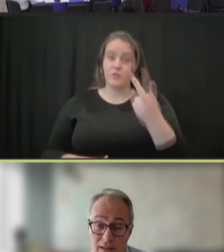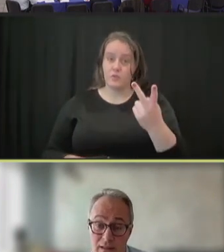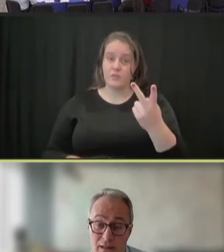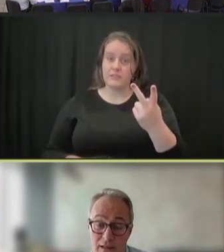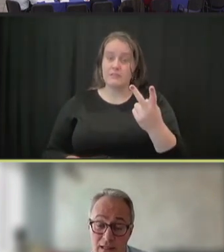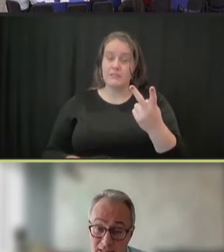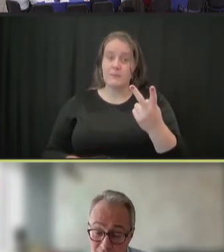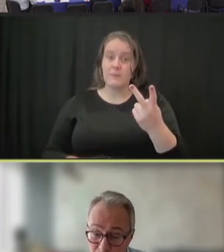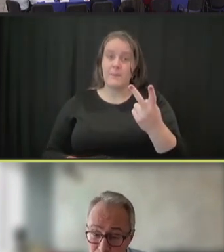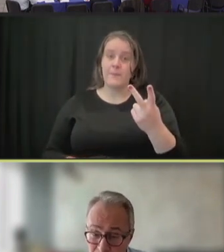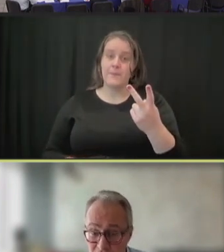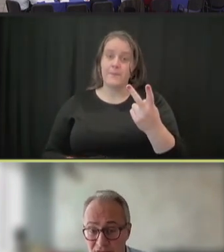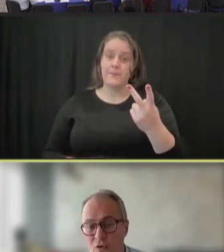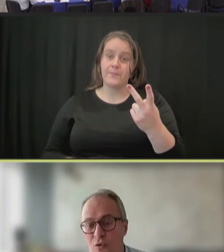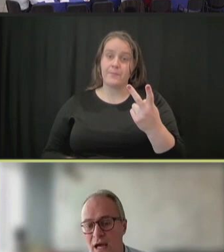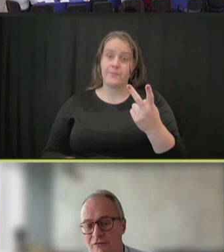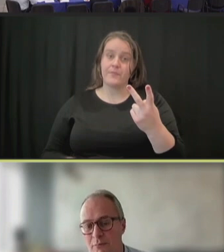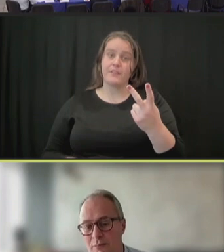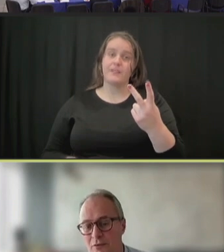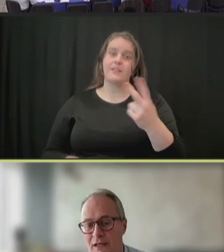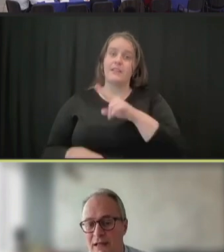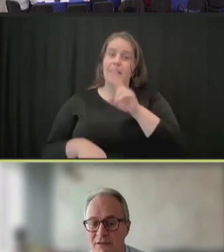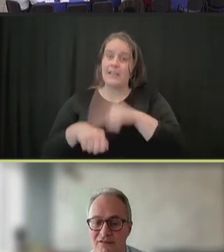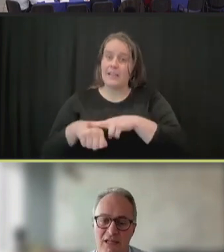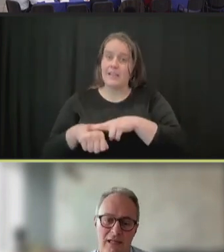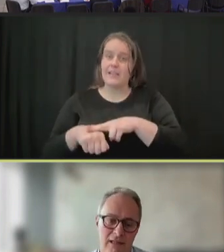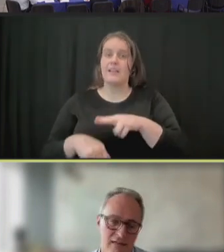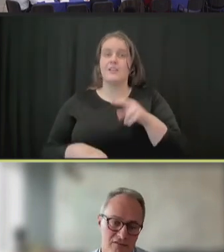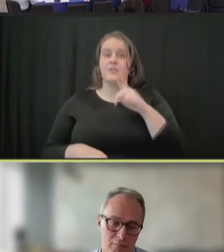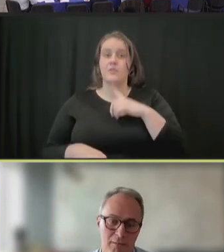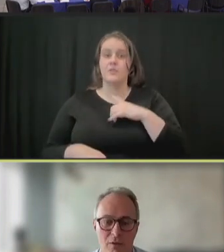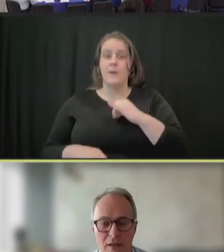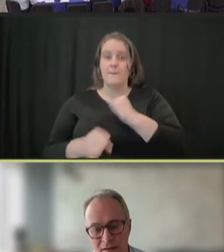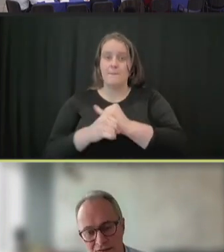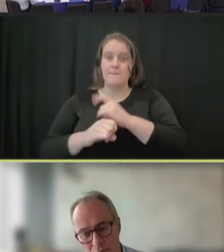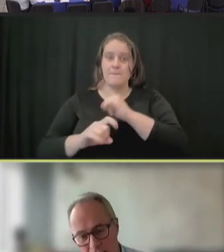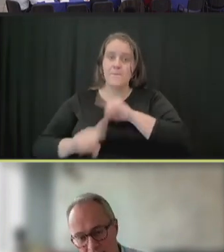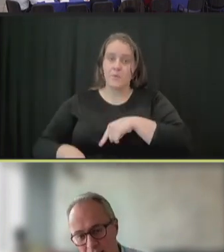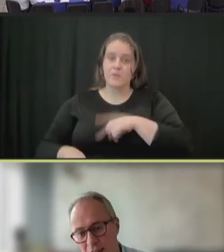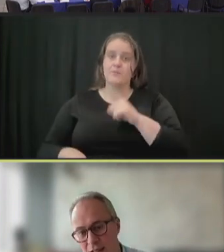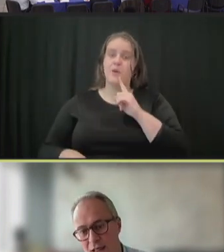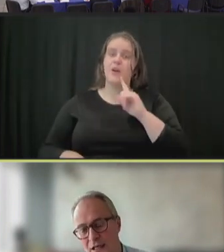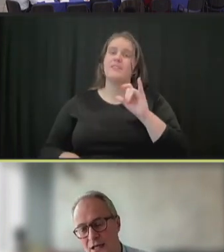the innate immune response could have a memory capacity. And this memory is mainly